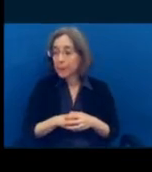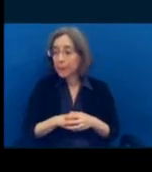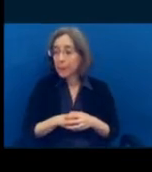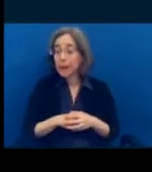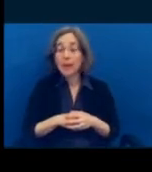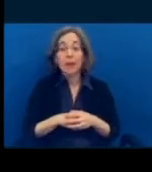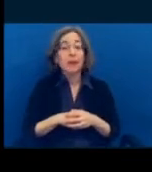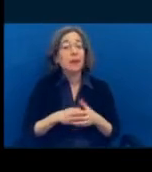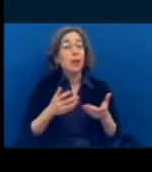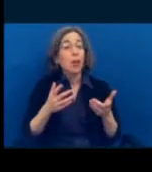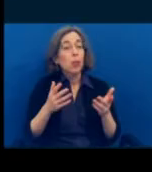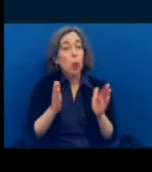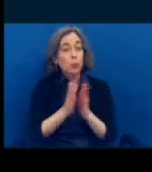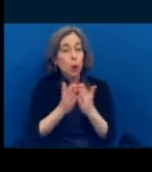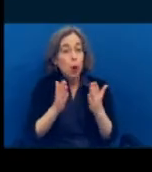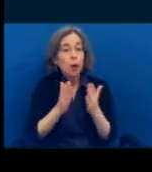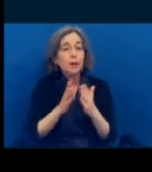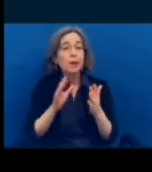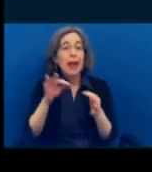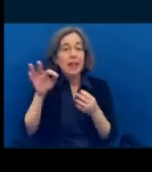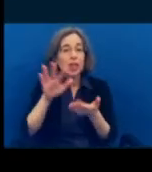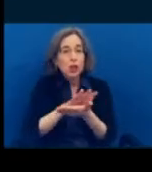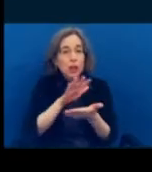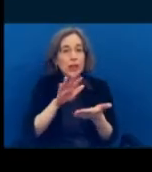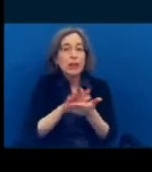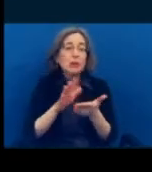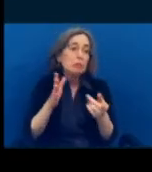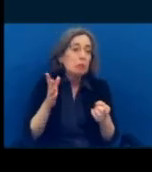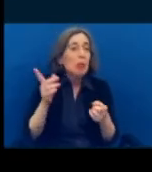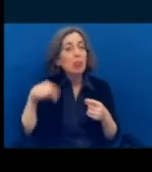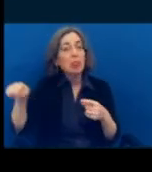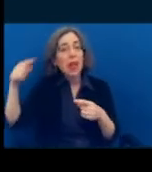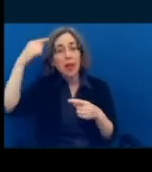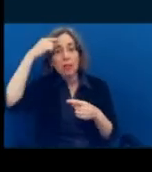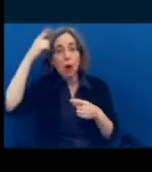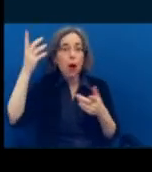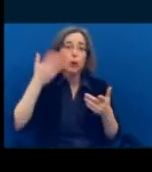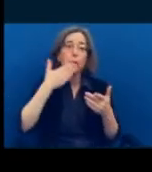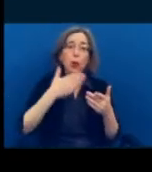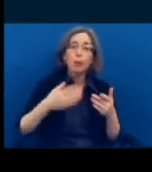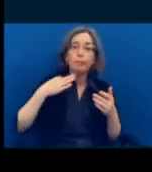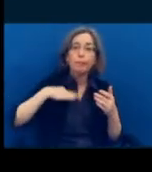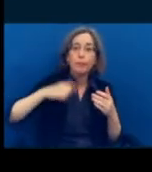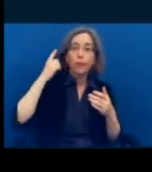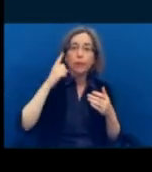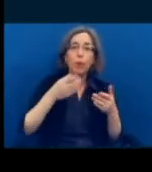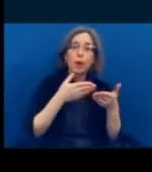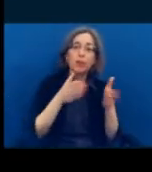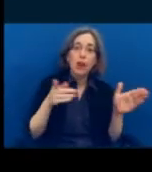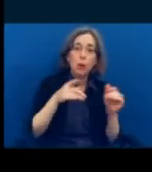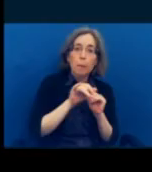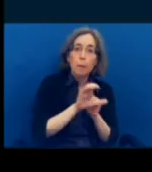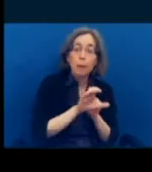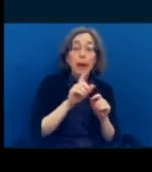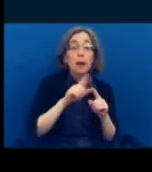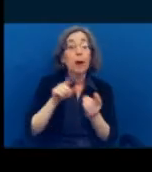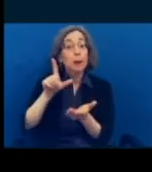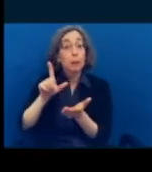USEFUL TO A BROAD AUDIENCE SUCH AS DOCTORS MEDICAL STUDENTS, SURGEONS AND THE GENERAL PUBLIC, PRINTED ANATOMICAL BOOKS WERE GEARED TOWARDS THE MEDICAL